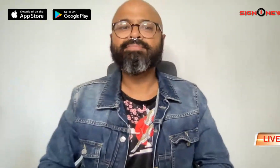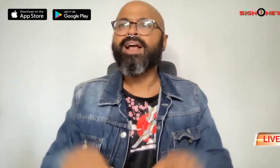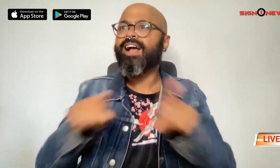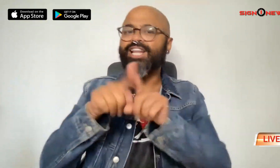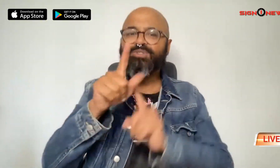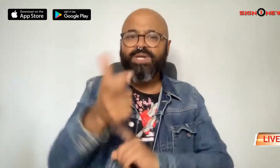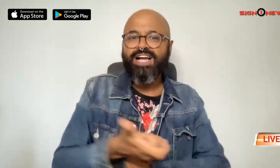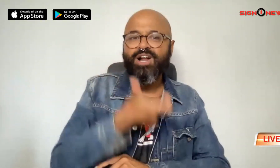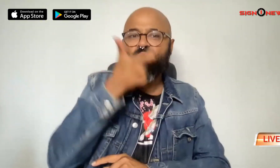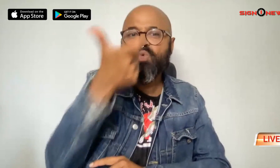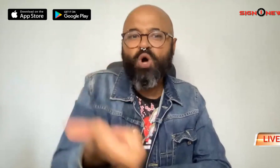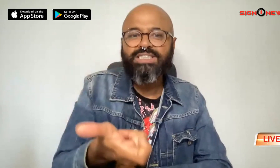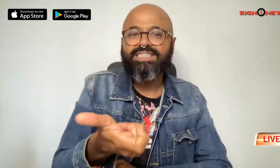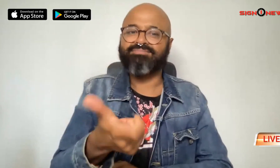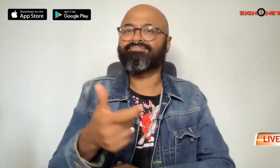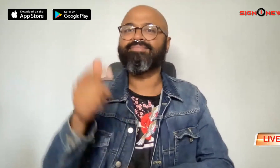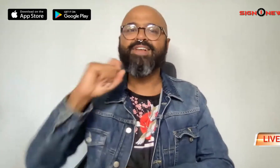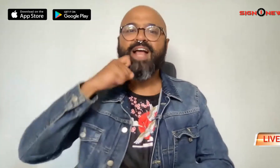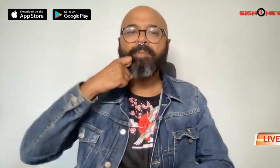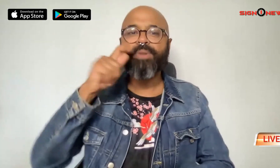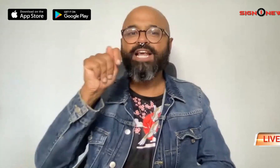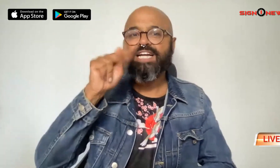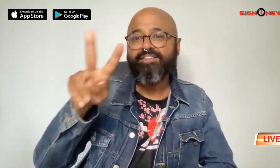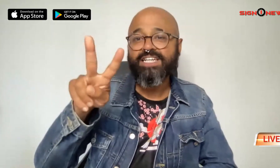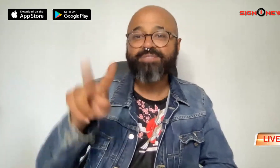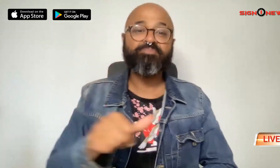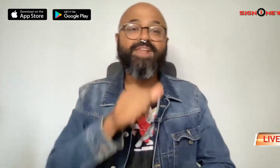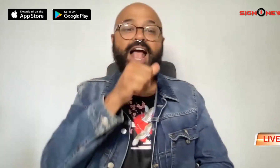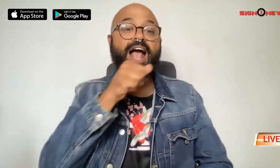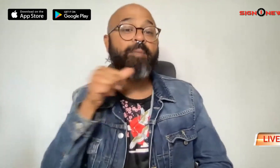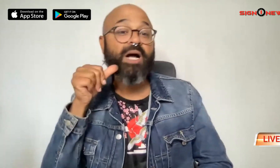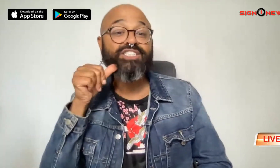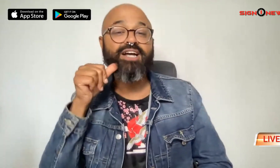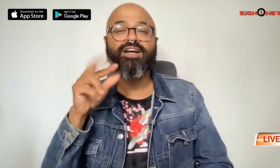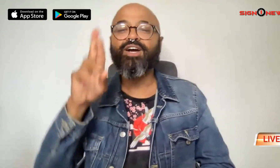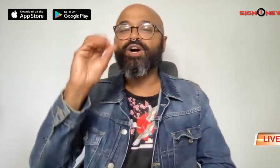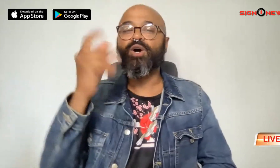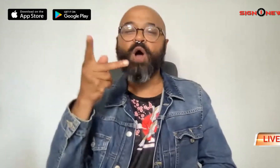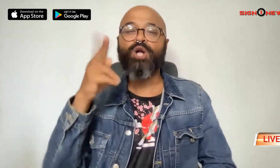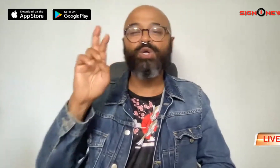phone then you can also watch on Apple TV Amazon and Roku